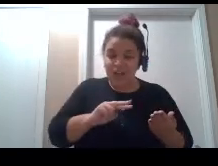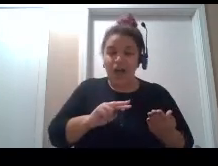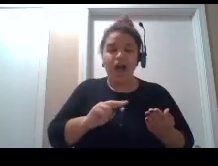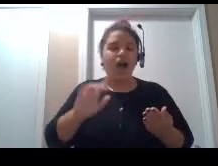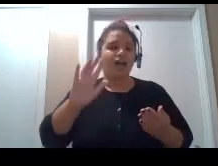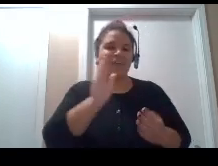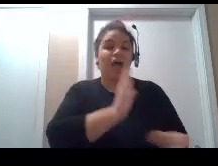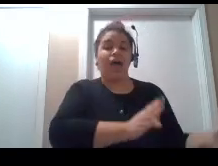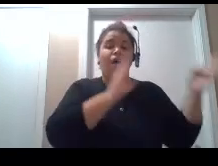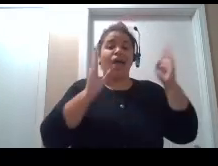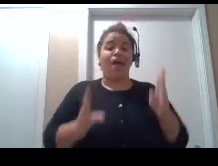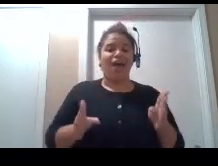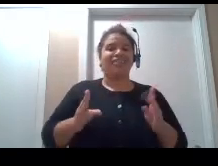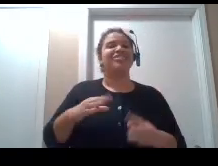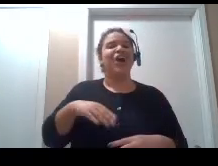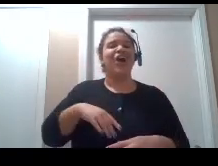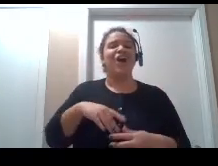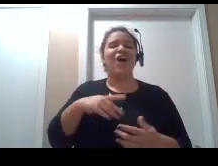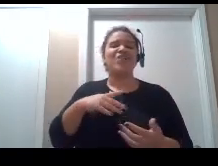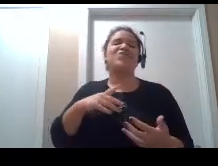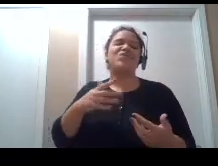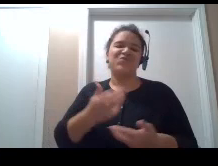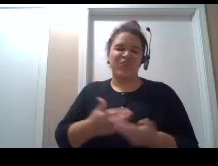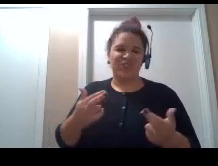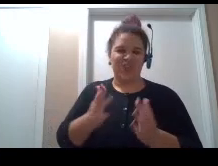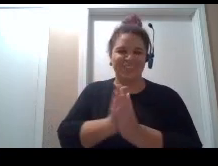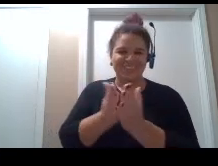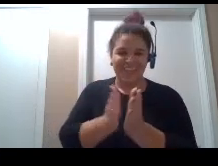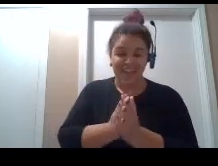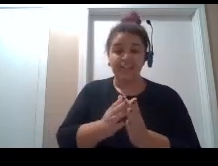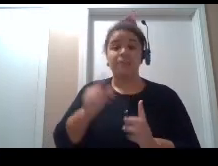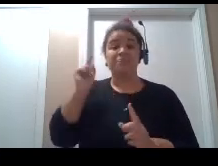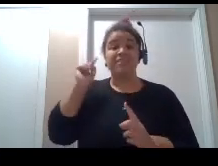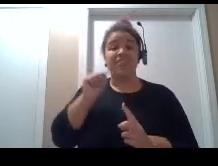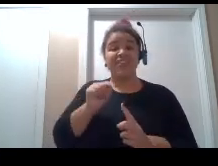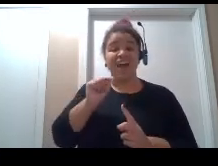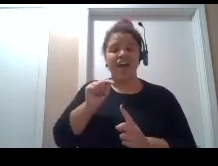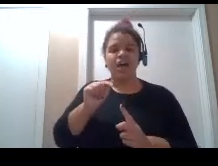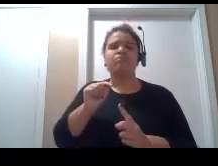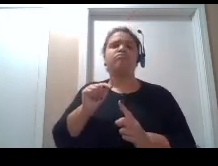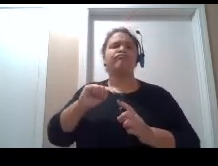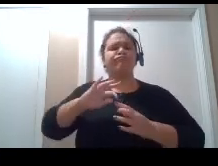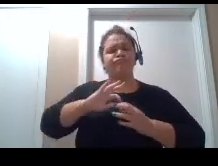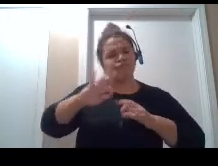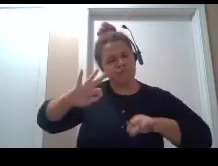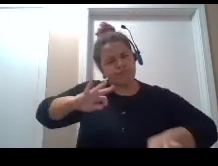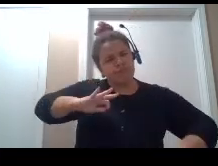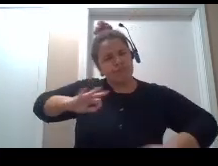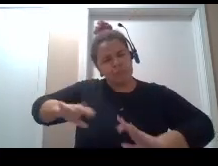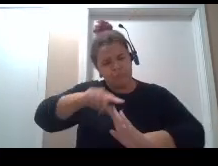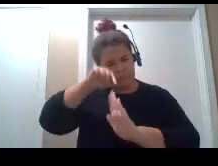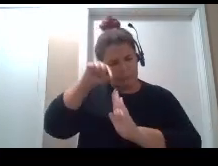Hiring Event Resource Guide. The Resource Guide gives a more detailed description of the Virtual Hiring Event,